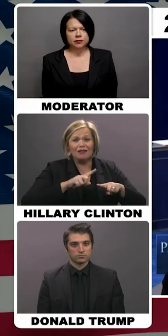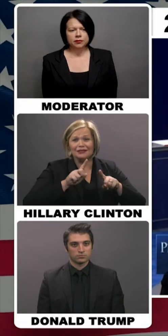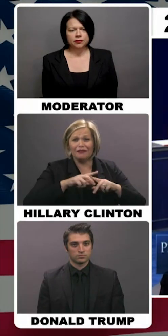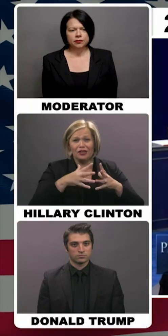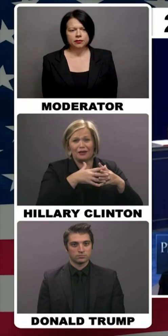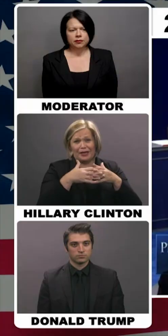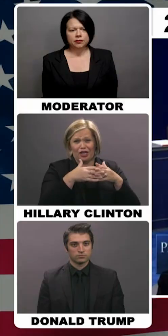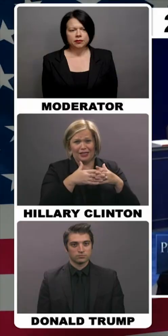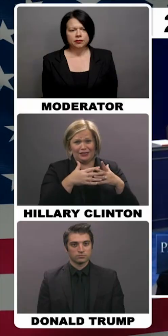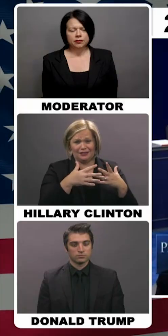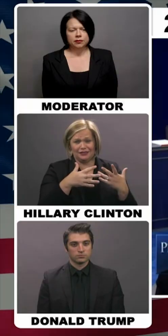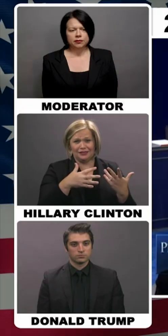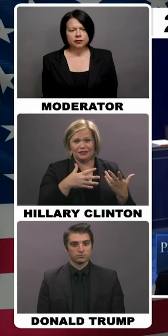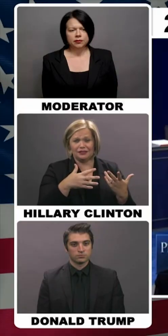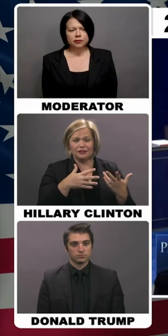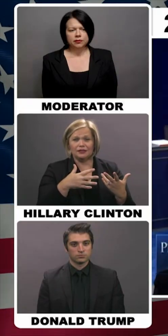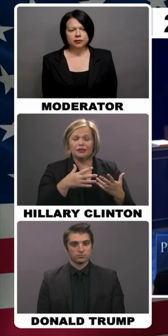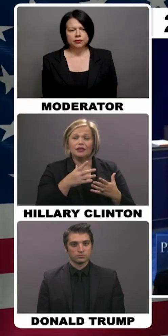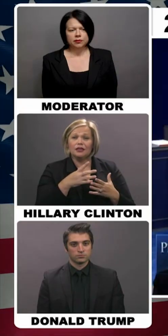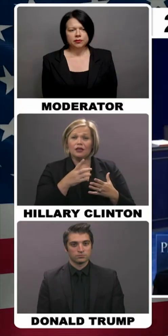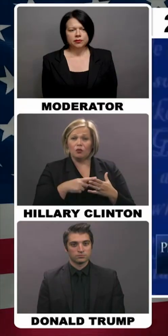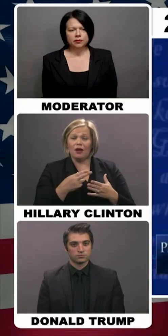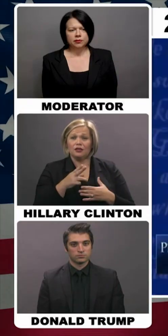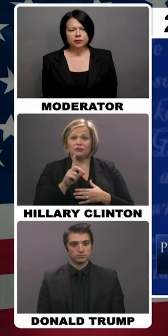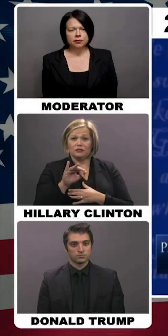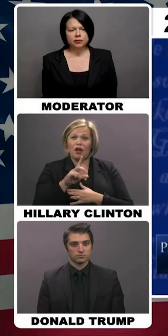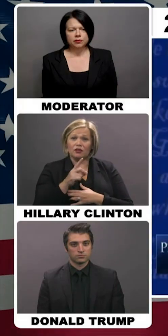And what he has said about African Americans